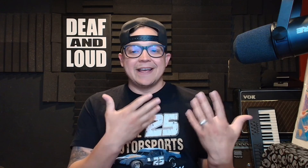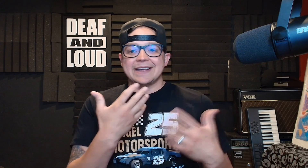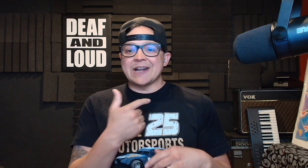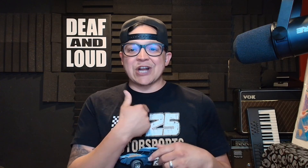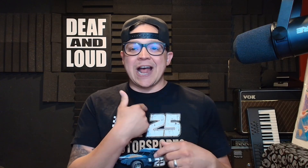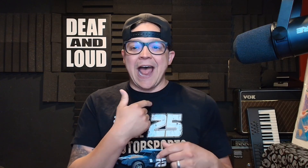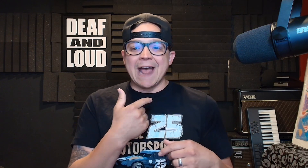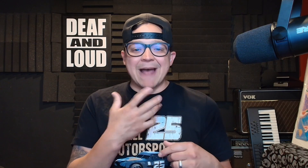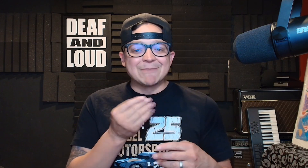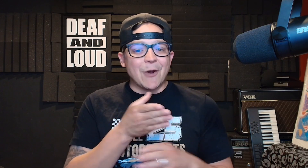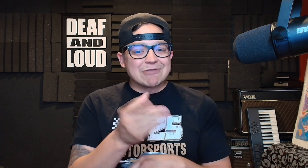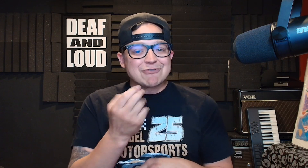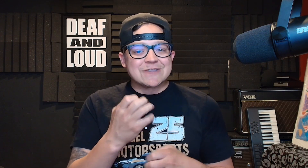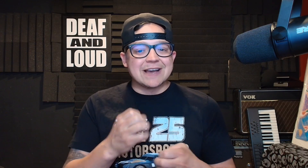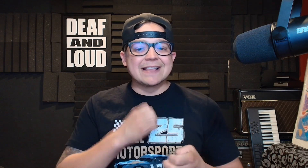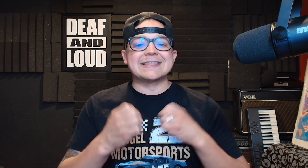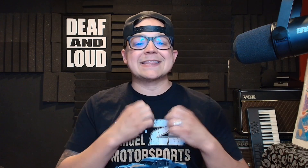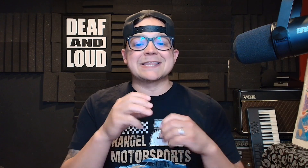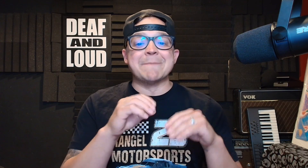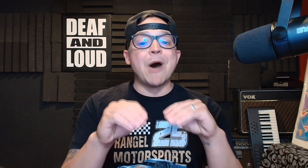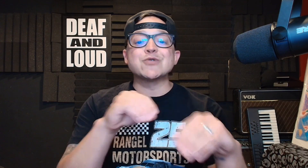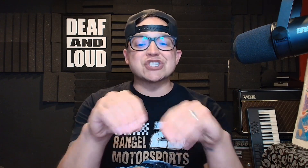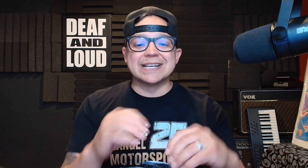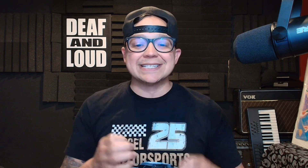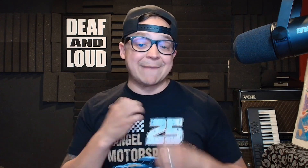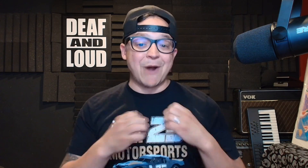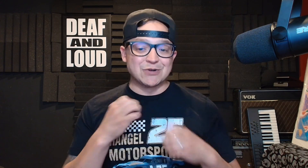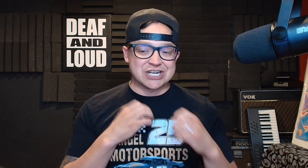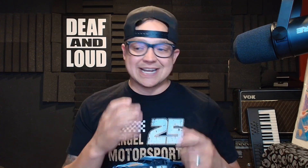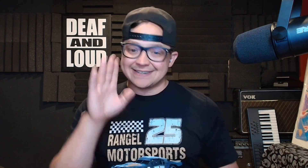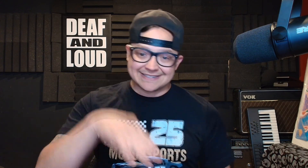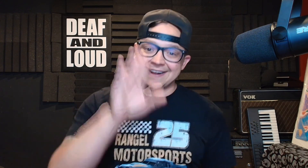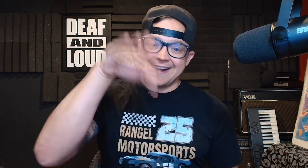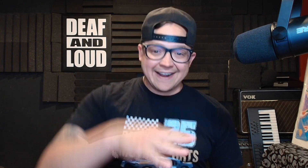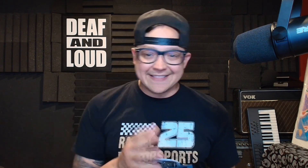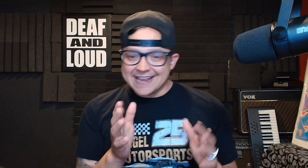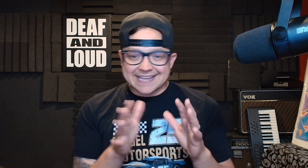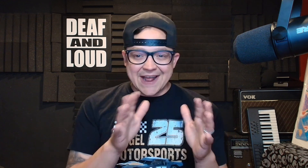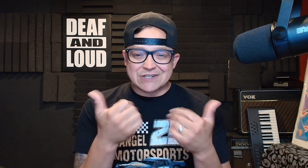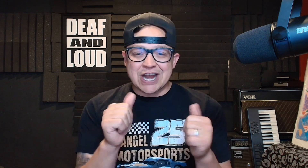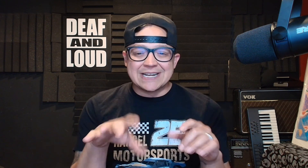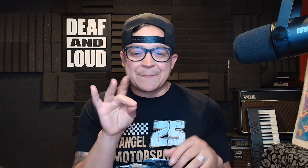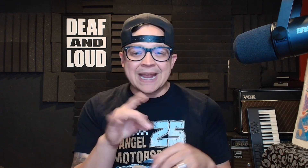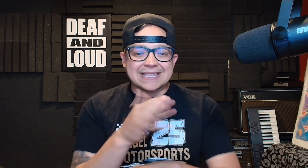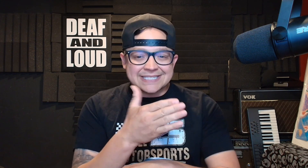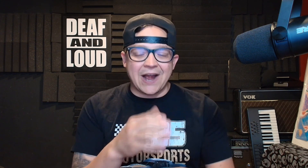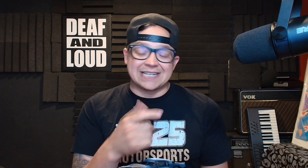You know, so I'm going through the motions, emotions, like, you know, trying to pick the songs.